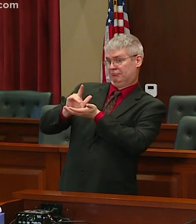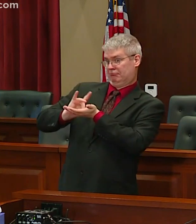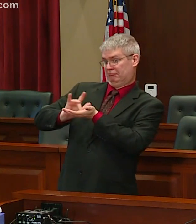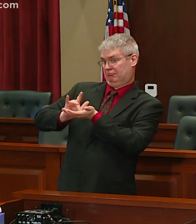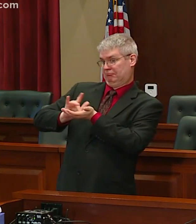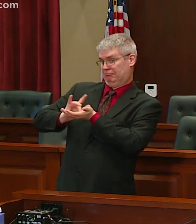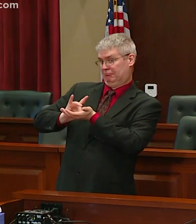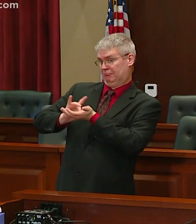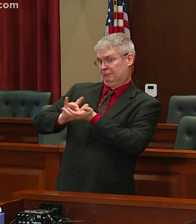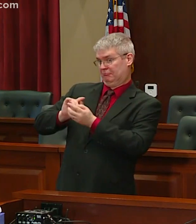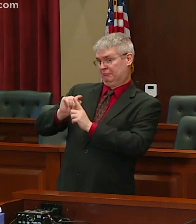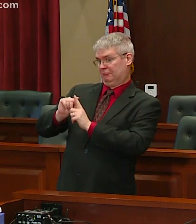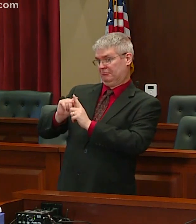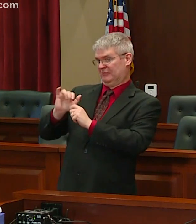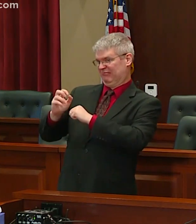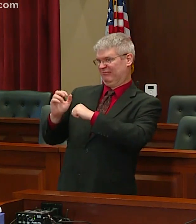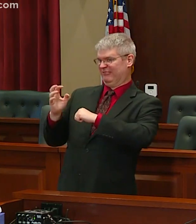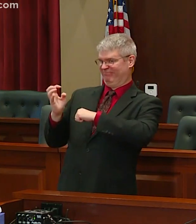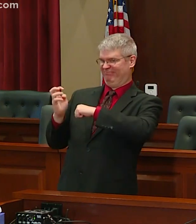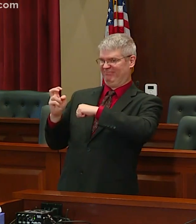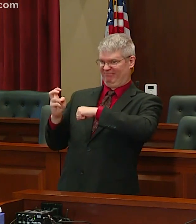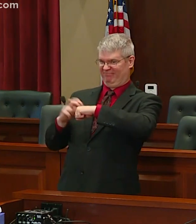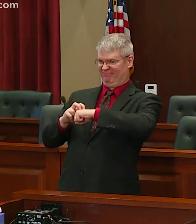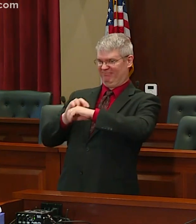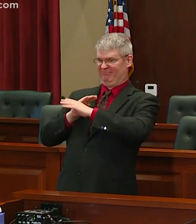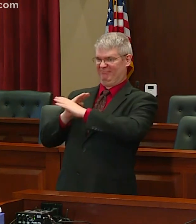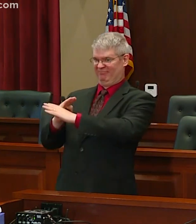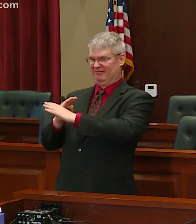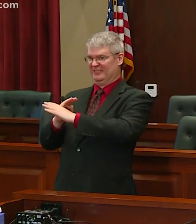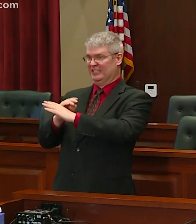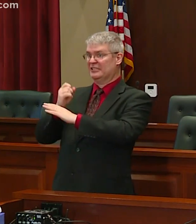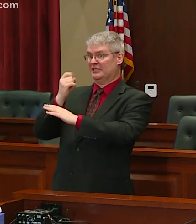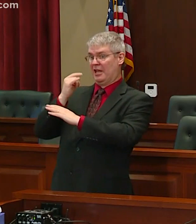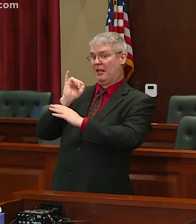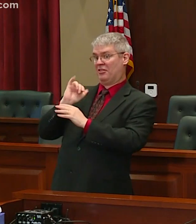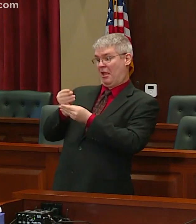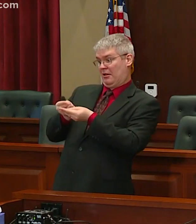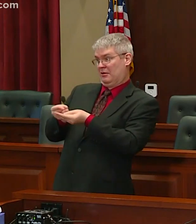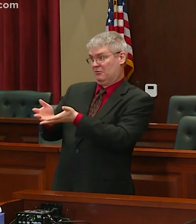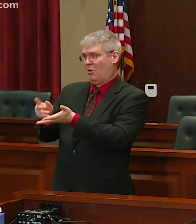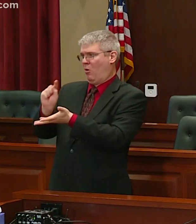CRITICAL CARE. SO THOSE KINDS OF CRITICAL CARE. SO THOSE KINDS OF CHANGES CRITICAL CARE. SO THOSE KINDS OF CHANGES CAN CRITICAL CARE. SO THOSE KINDS OF CHANGES CAN CHANGE SO THOSE KINDS OF CHANGES CAN CHANGE SO THOSE KINDS OF CHANGES CAN CHANGE HOSPITALIZATION CHANGES CAN CHANGE HOSPITALIZATION CHANGES CAN CHANGE HOSPITALIZATION PATTERNS CHANGES CAN CHANGE HOSPITALIZATION PATTERNS IN CHANGES CAN CHANGE HOSPITALIZATION PATTERNS IN A CHANGES CAN CHANGE HOSPITALIZATION PATTERNS IN A WAY CHANGES CAN CHANGE HOSPITALIZATION PATTERNS IN A WAY THAT HOSPITALIZATION PATTERNS IN A WAY THAT HOSPITALIZATION PATTERNS IN A WAY THAT ARE HOSPITALIZATION PATTERNS IN A WAY THAT ARE HARD HOSPITALIZATION PATTERNS IN A WAY THAT ARE HARD FOR HOSPITALIZATION PATTERNS IN A WAY THAT ARE HARD FOR US HOSPITALIZATION PATTERNS IN A WAY THAT ARE HARD FOR US TO PATTERNS IN A WAY THAT ARE HARD FOR US TO PATTERNS IN A WAY THAT ARE HARD FOR US TO QUICKLY PATTERNS IN A WAY THAT ARE HARD FOR US TO QUICKLY UNDERSTAND."